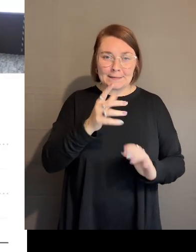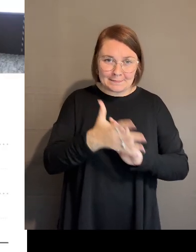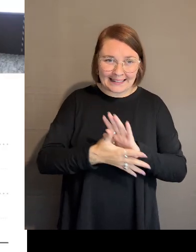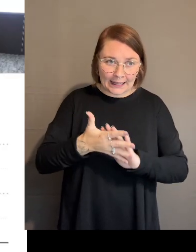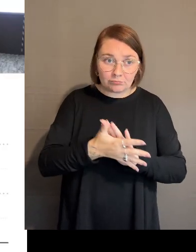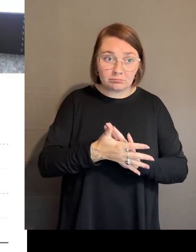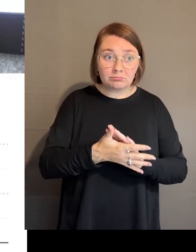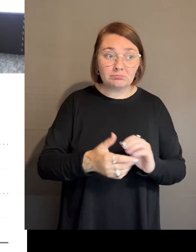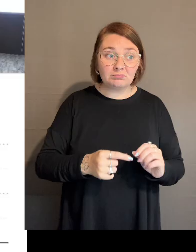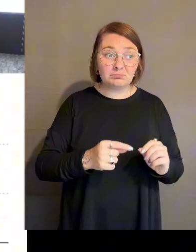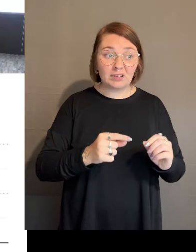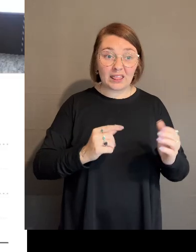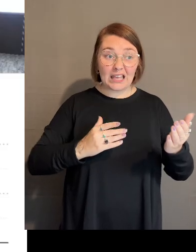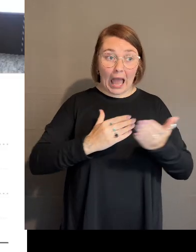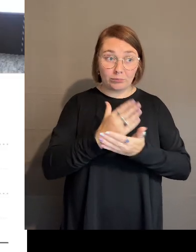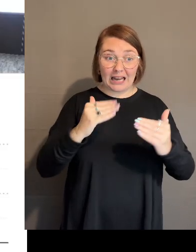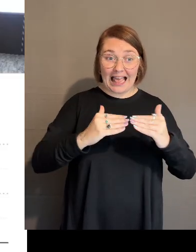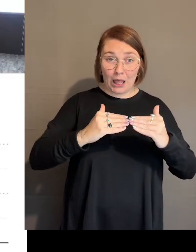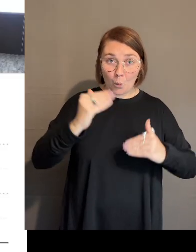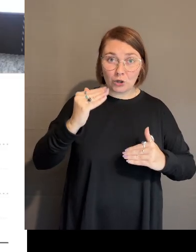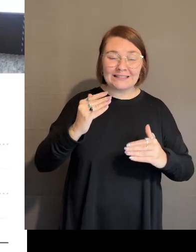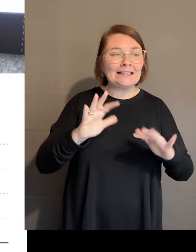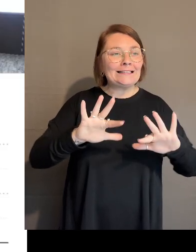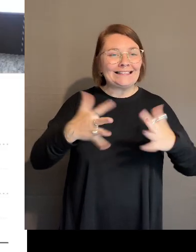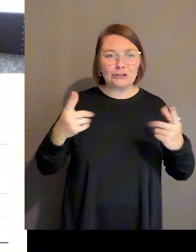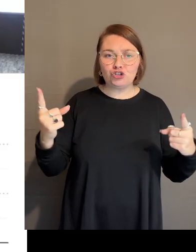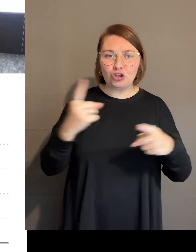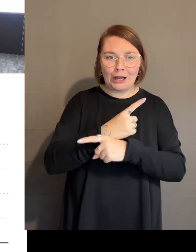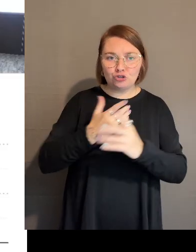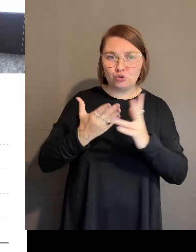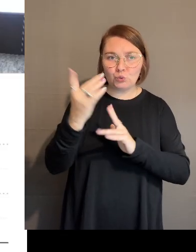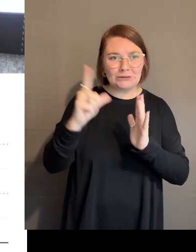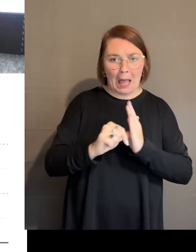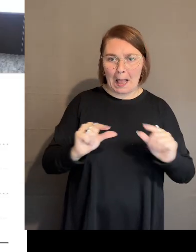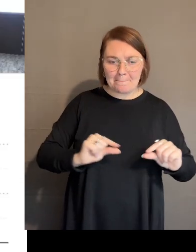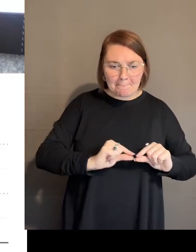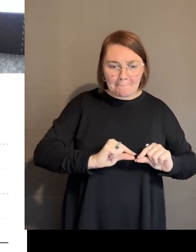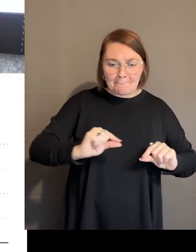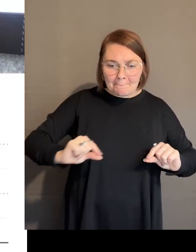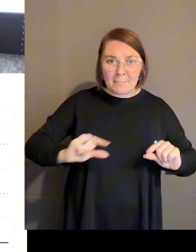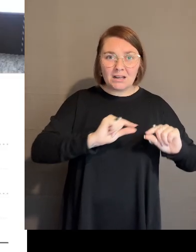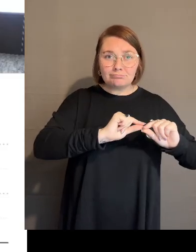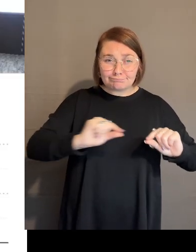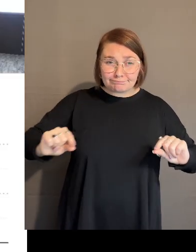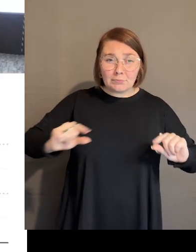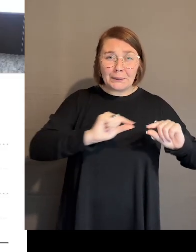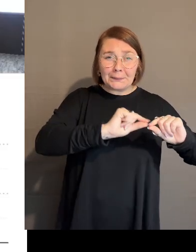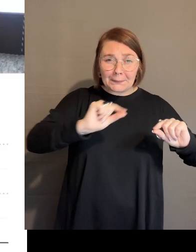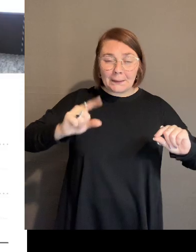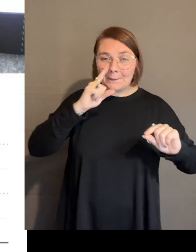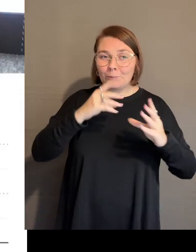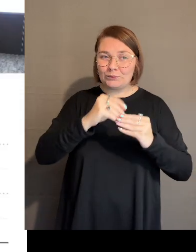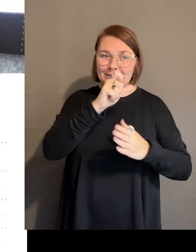These absolute inequalities did not change over time for, People with disability.